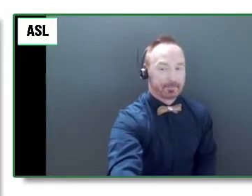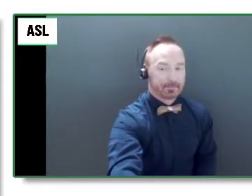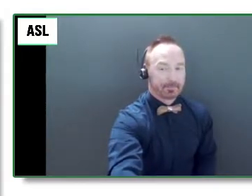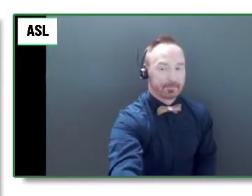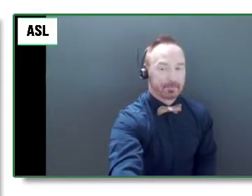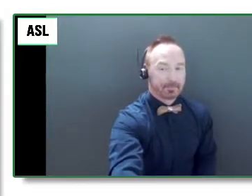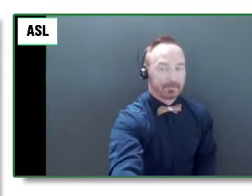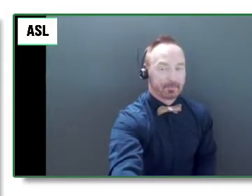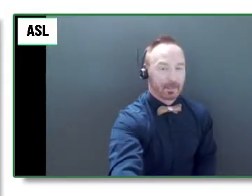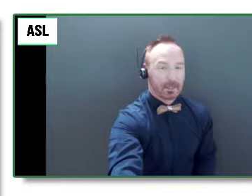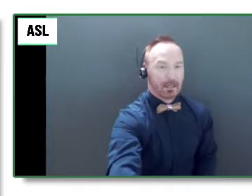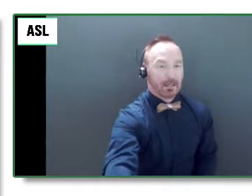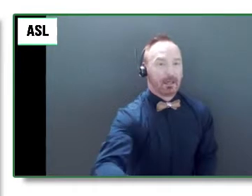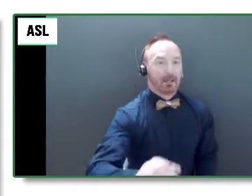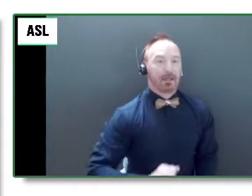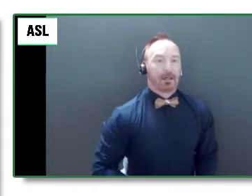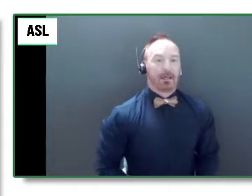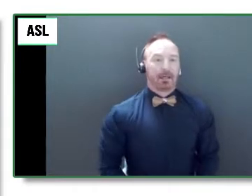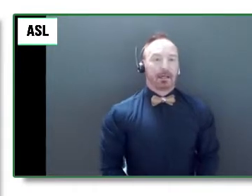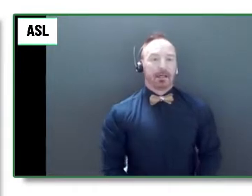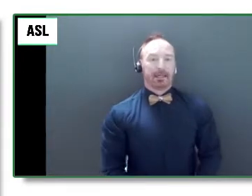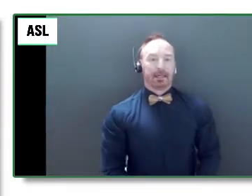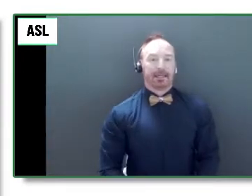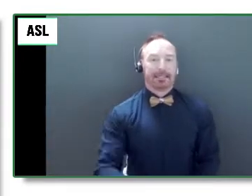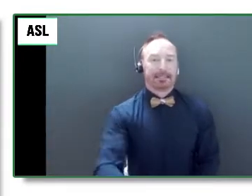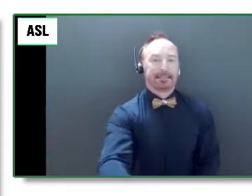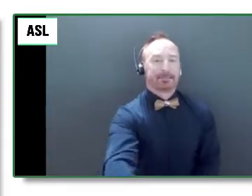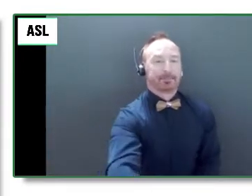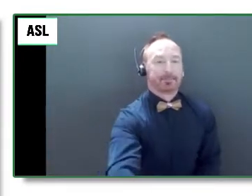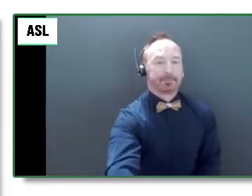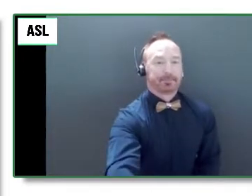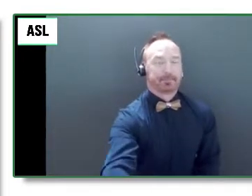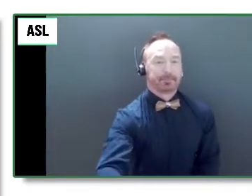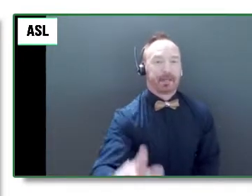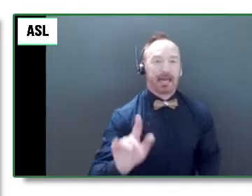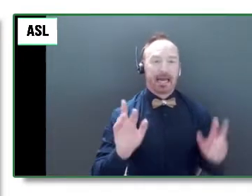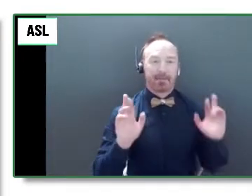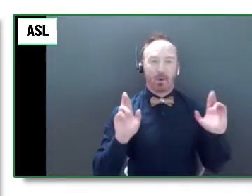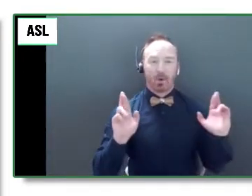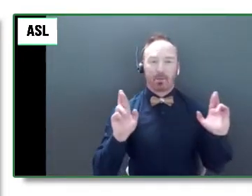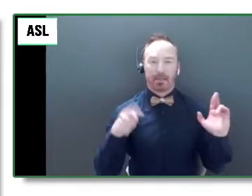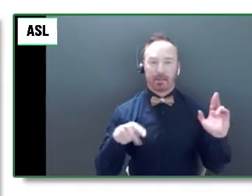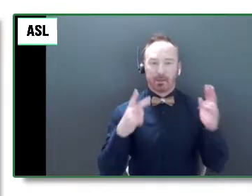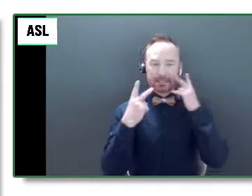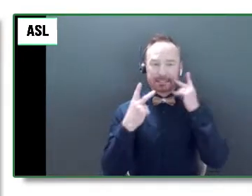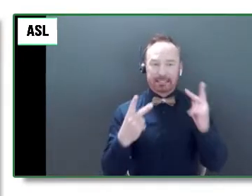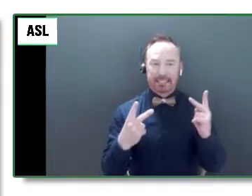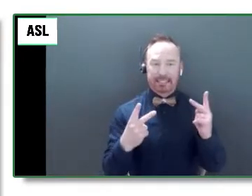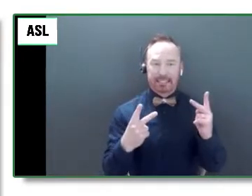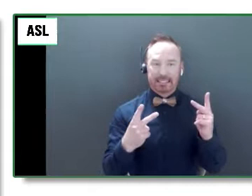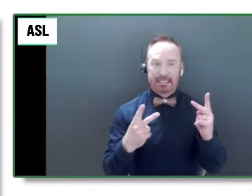I'm hoping you can all see me. I'm not sure if it's possible yet because I'm